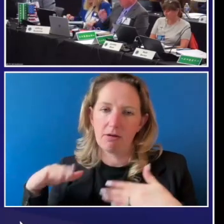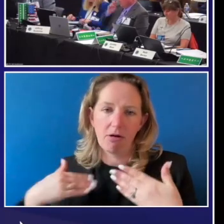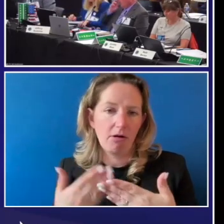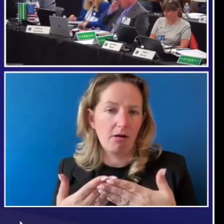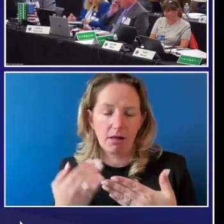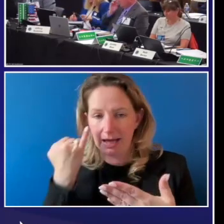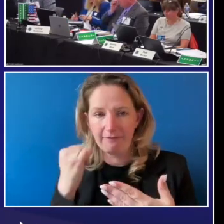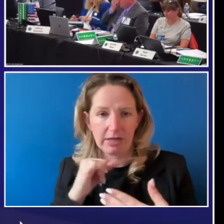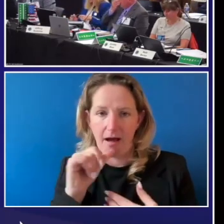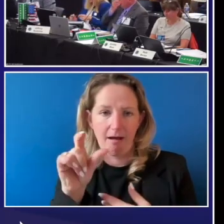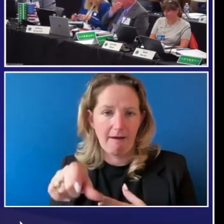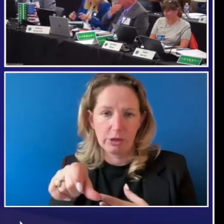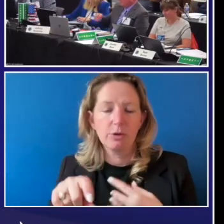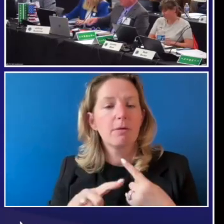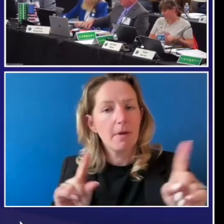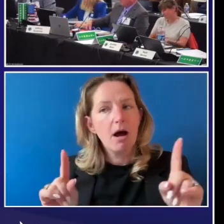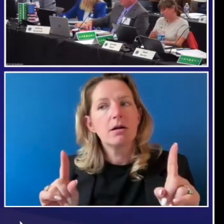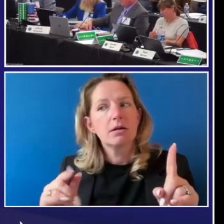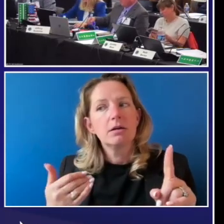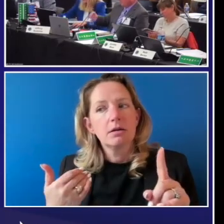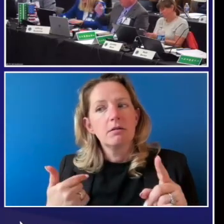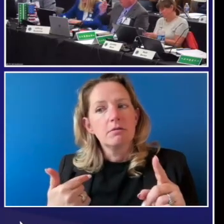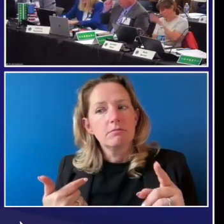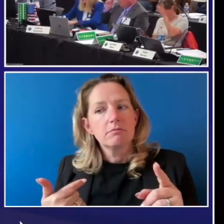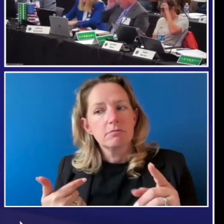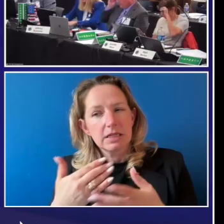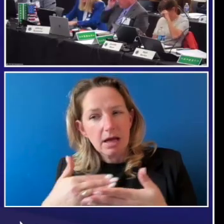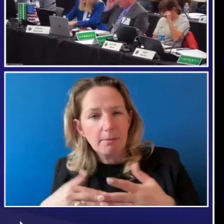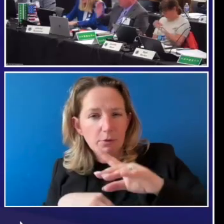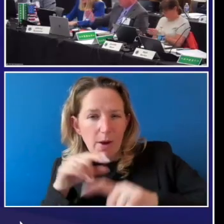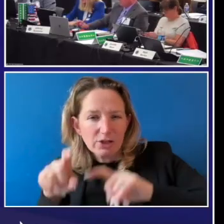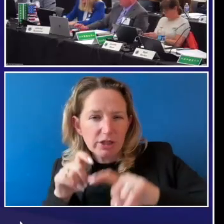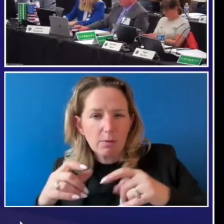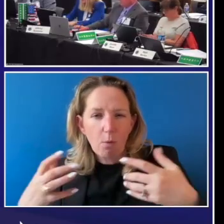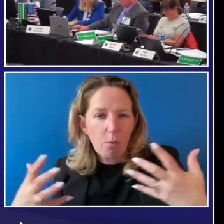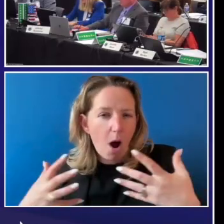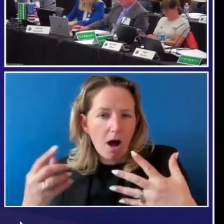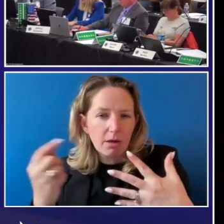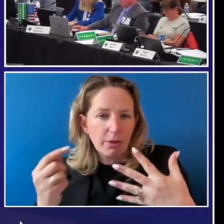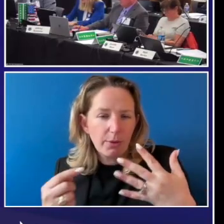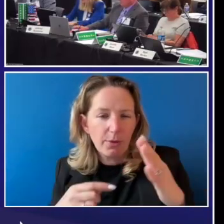have to, but but I have some some questions about what those sections mean to the department in terms of, uh,